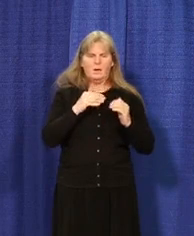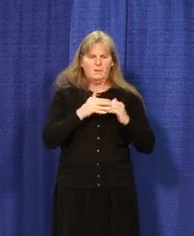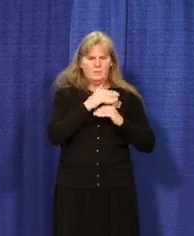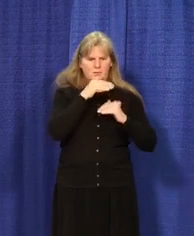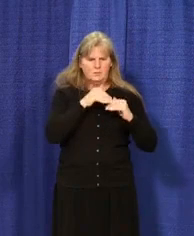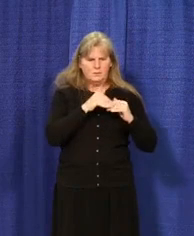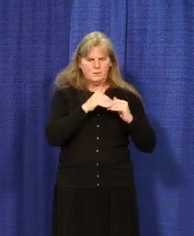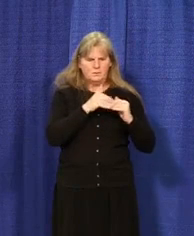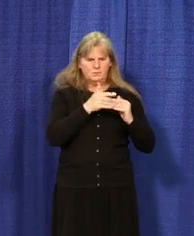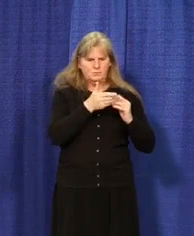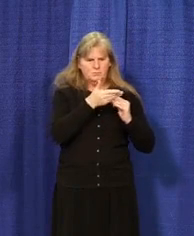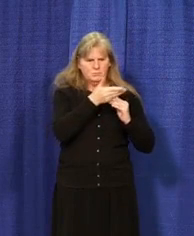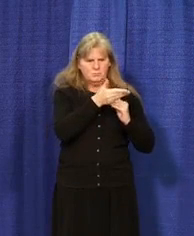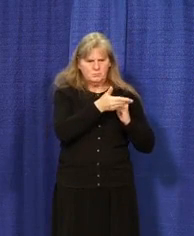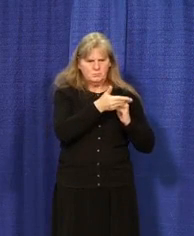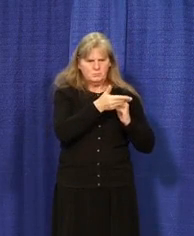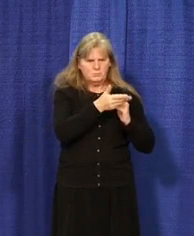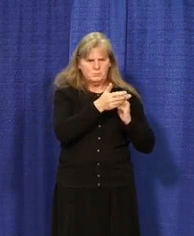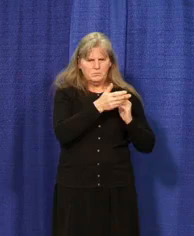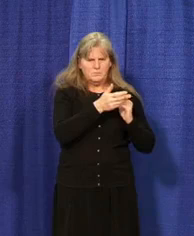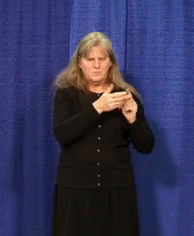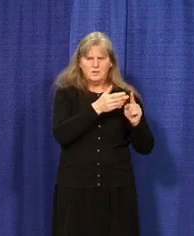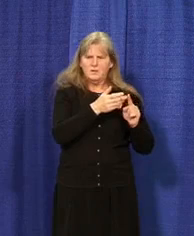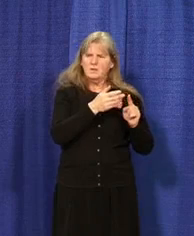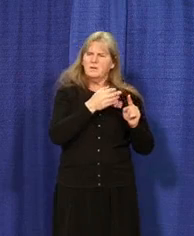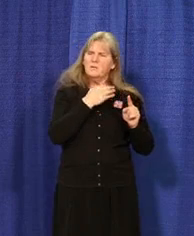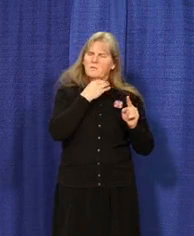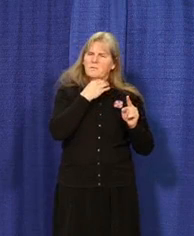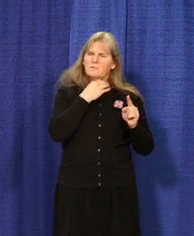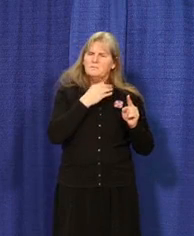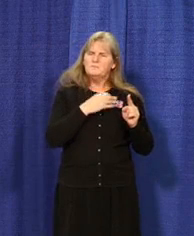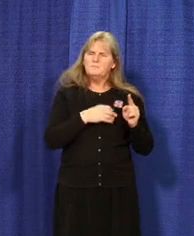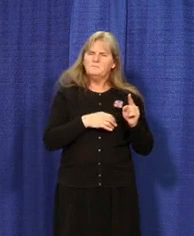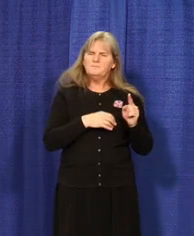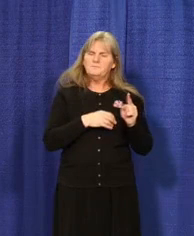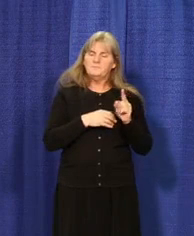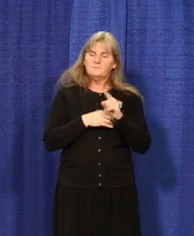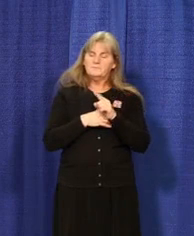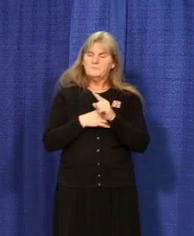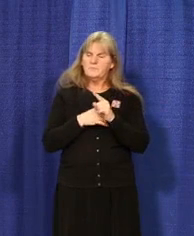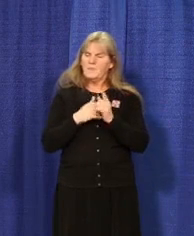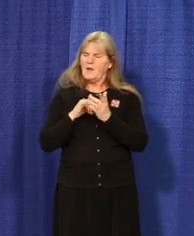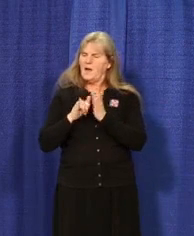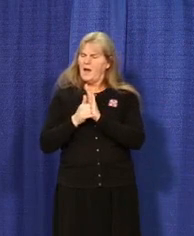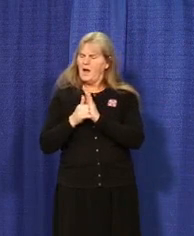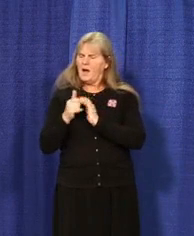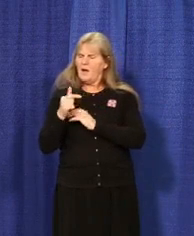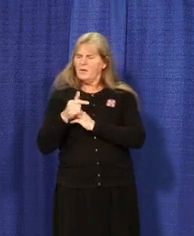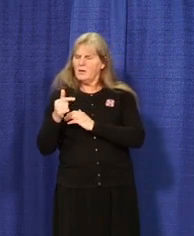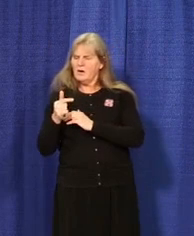Liard First Nation. So what are some ways that the government is working together to ensure the safety of the